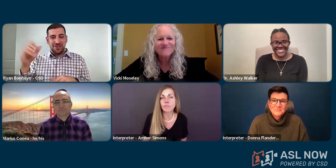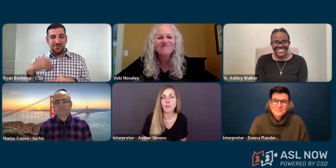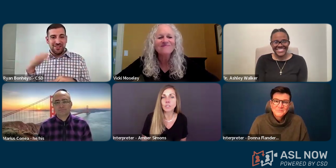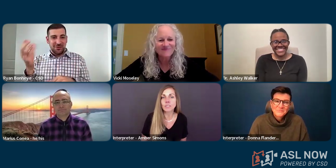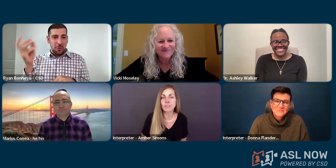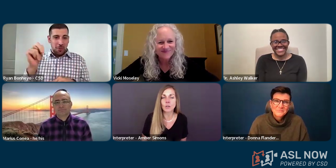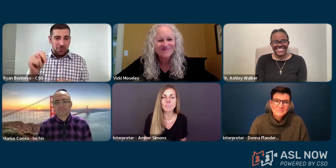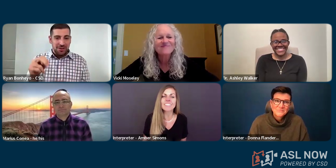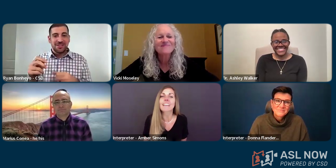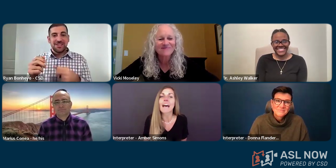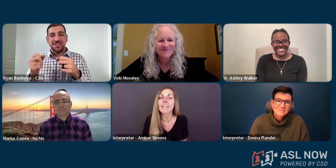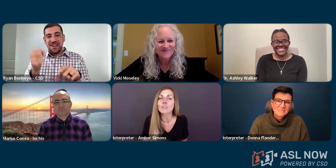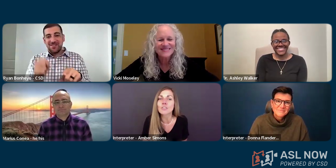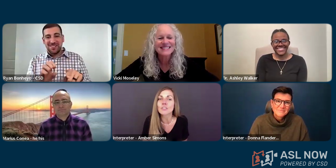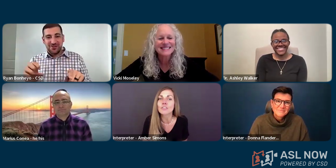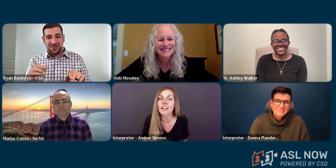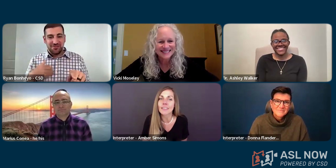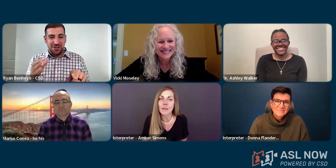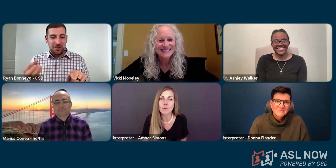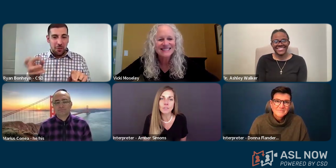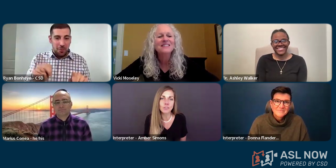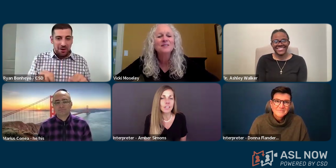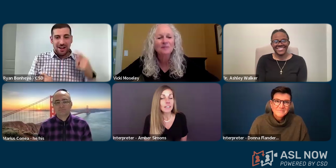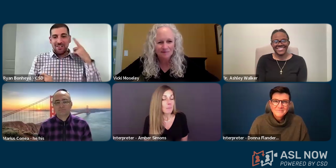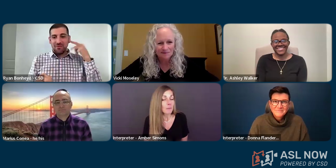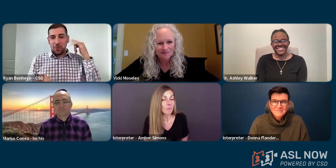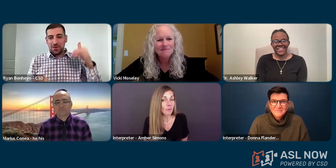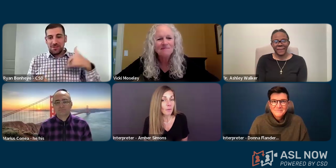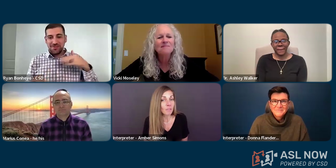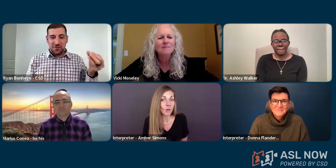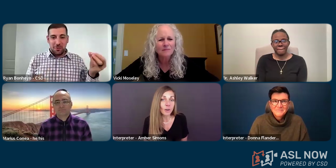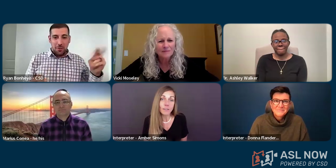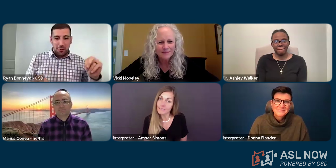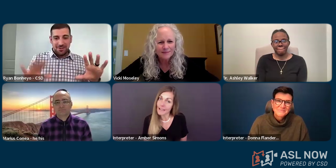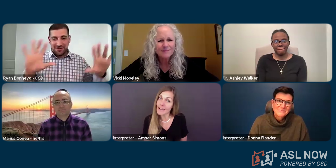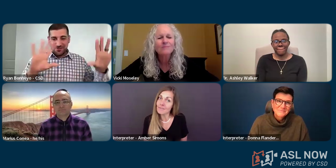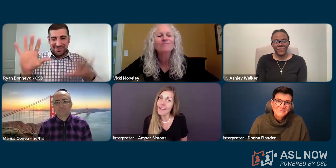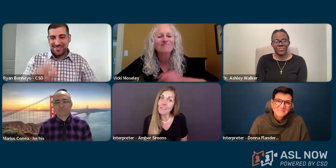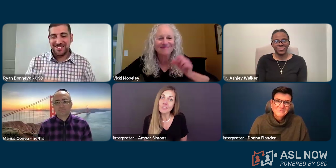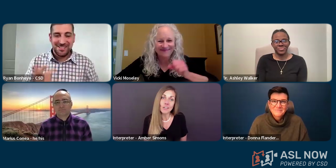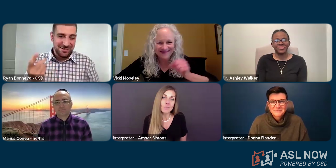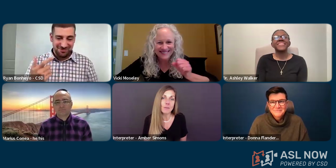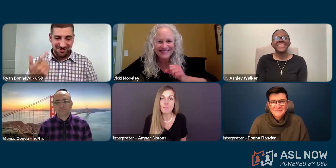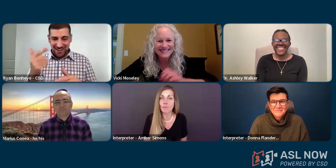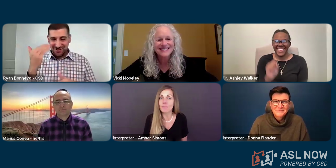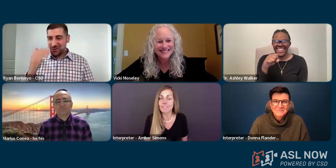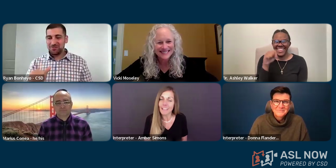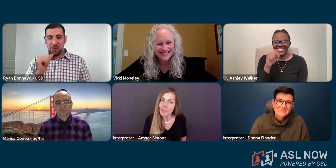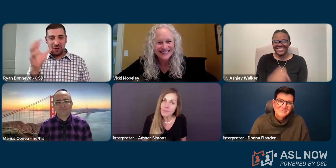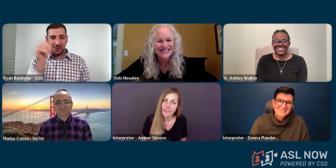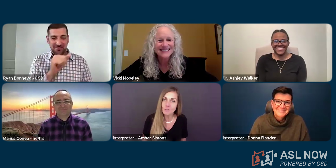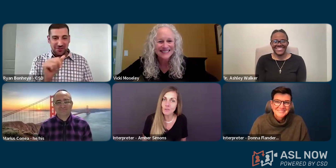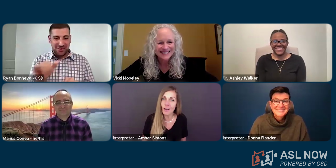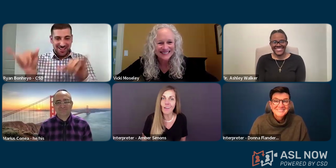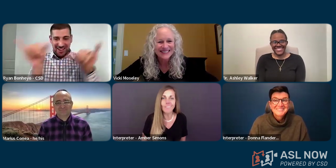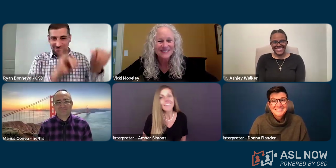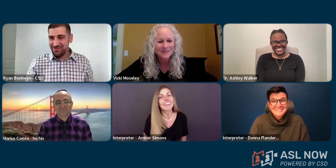versions, their own styles of sign language. People from New York signed faster. People from the South have a drawl.